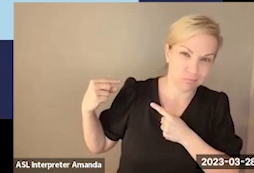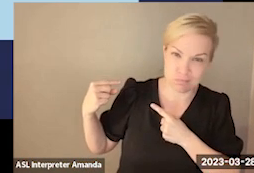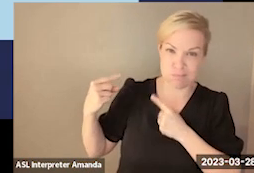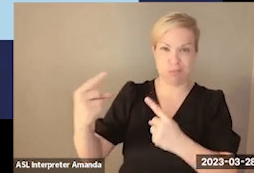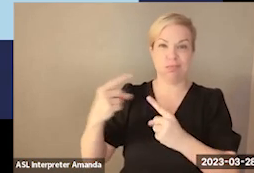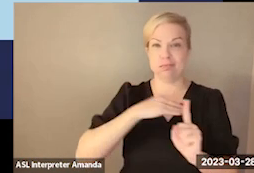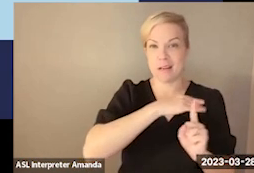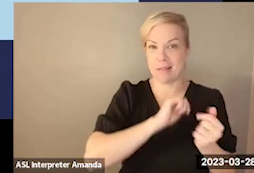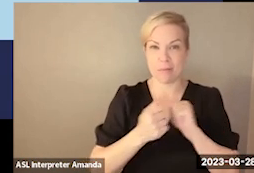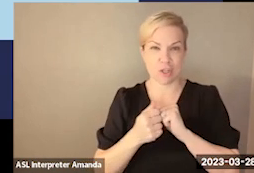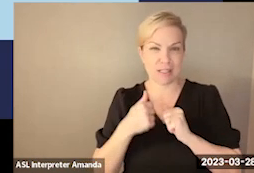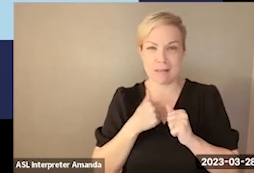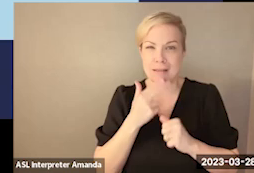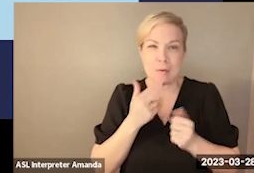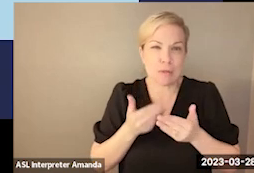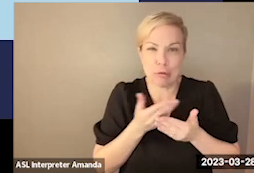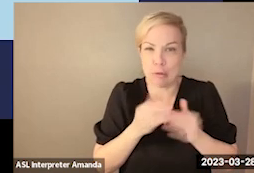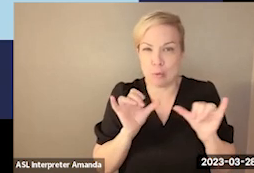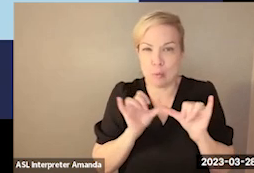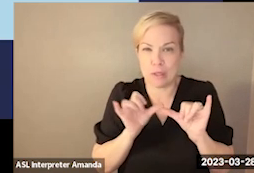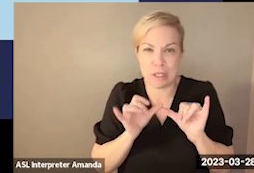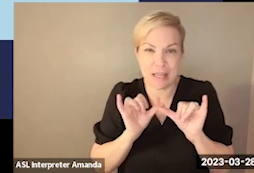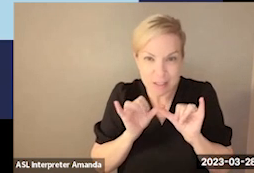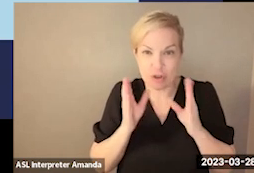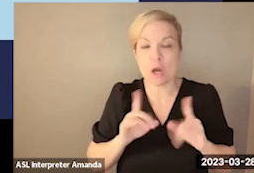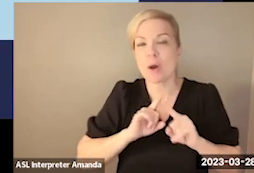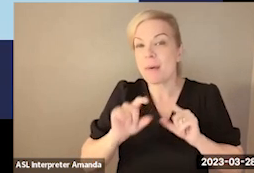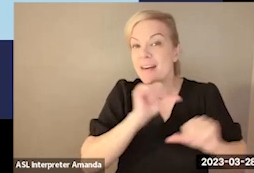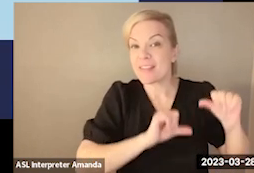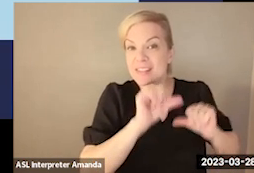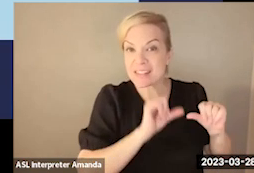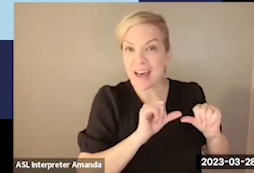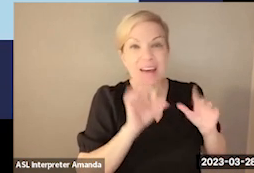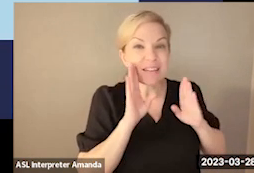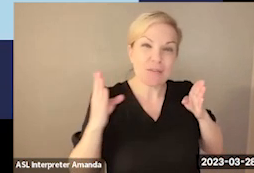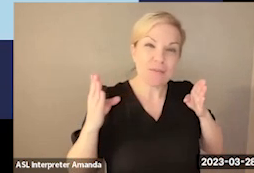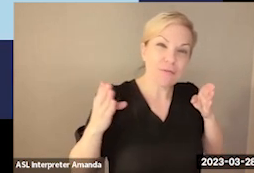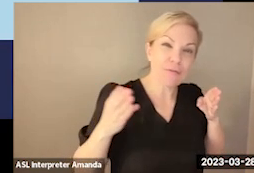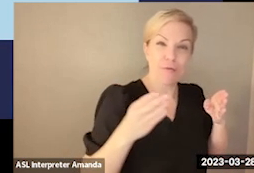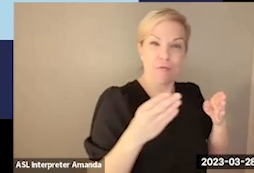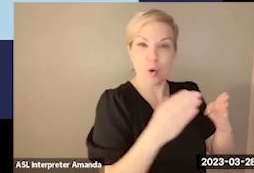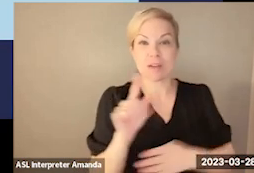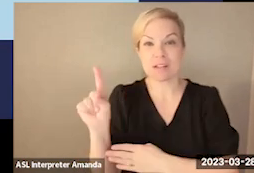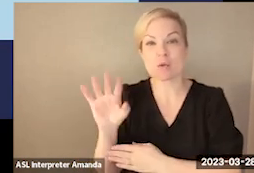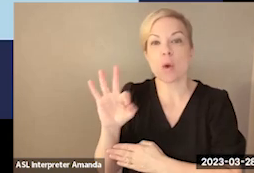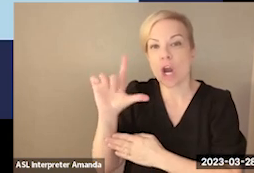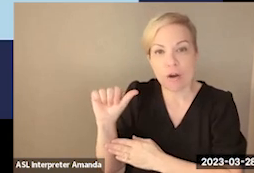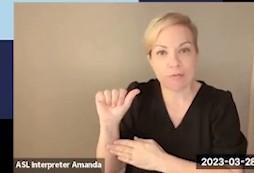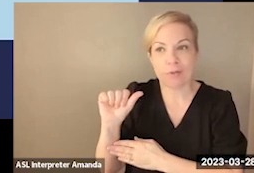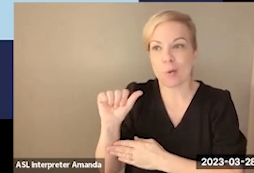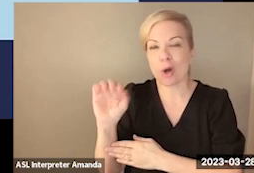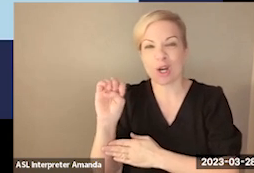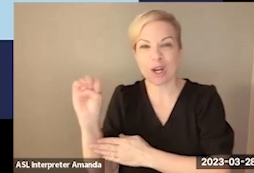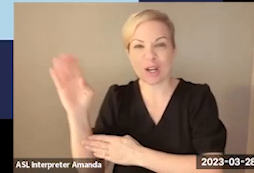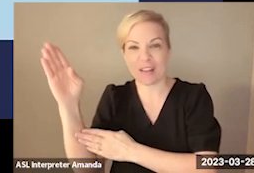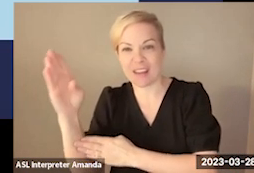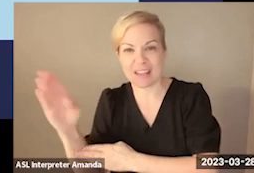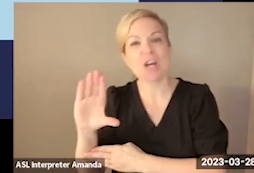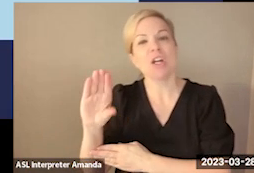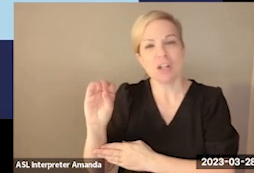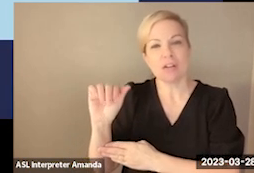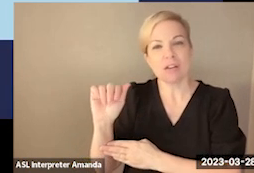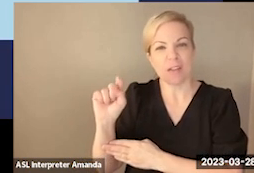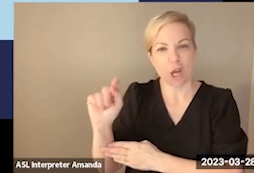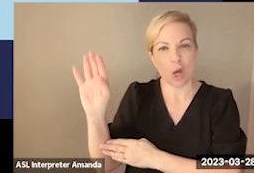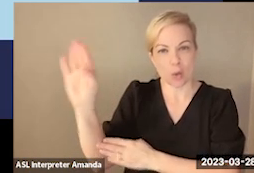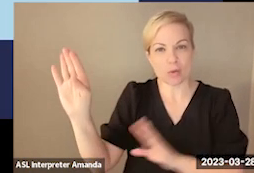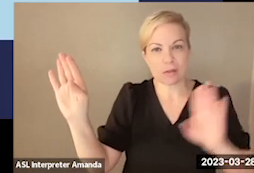Debbie Stine, Science & Technology Policy Academy: is that there's to me the scientific community folks is too much on the coast, you know, like what's going to happen in Florida and along the eastern seaboard, and and things like that right?